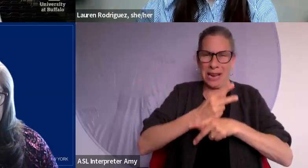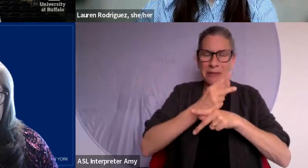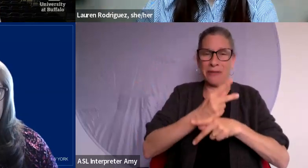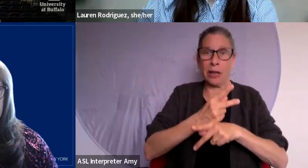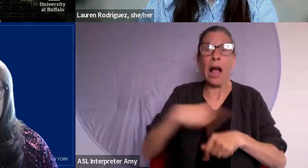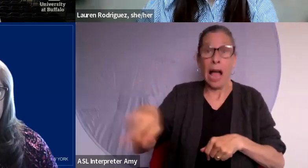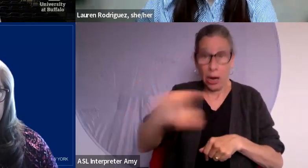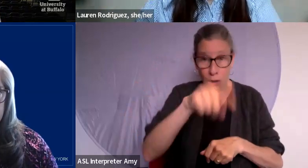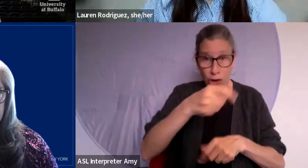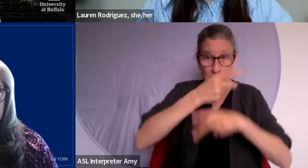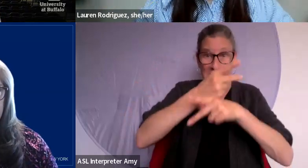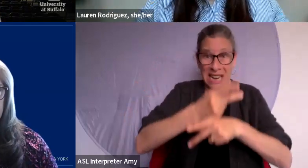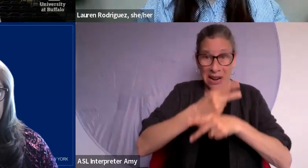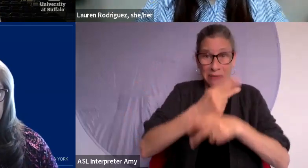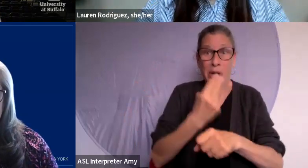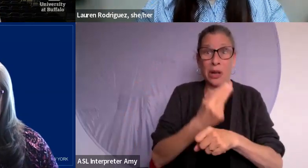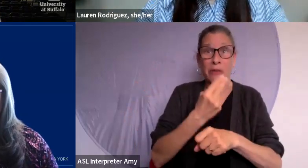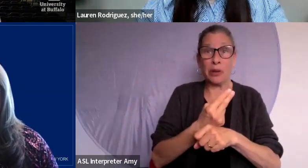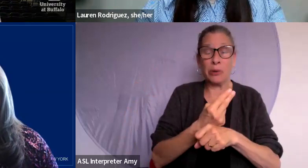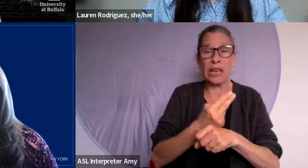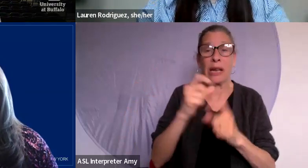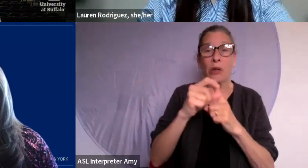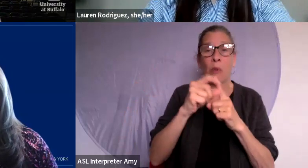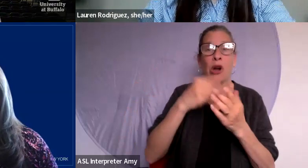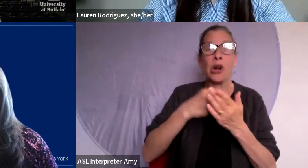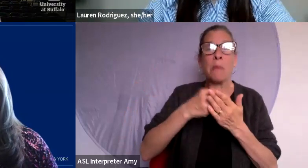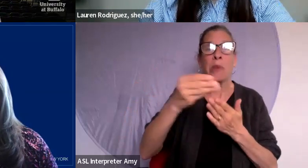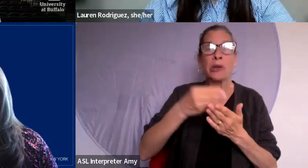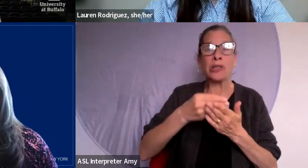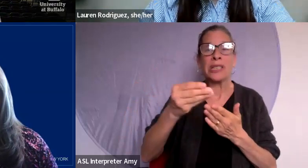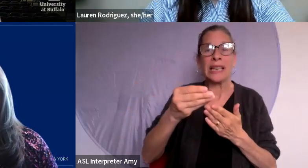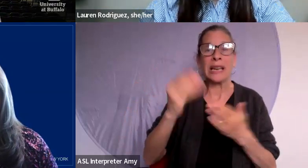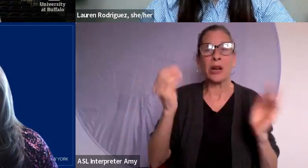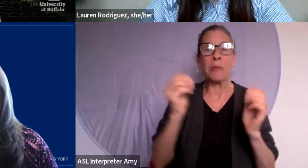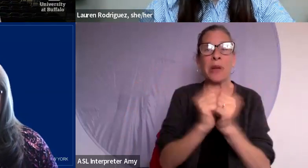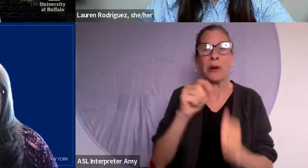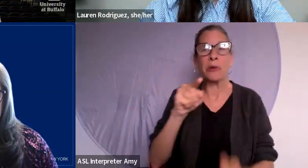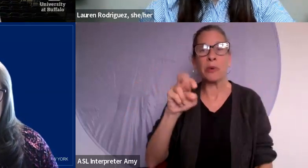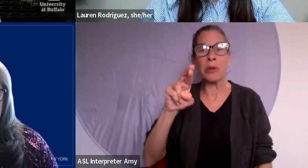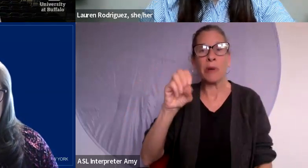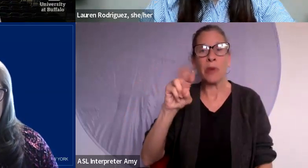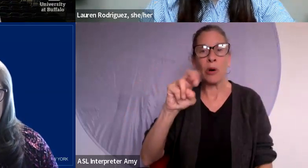be as well in terms of using the word purchasing versus procurement, because a lot of the tools that we use are